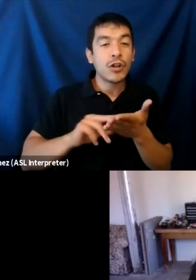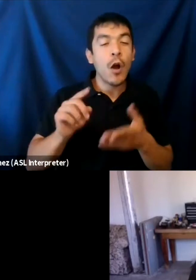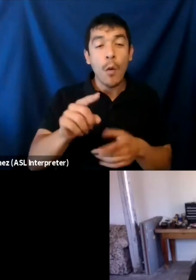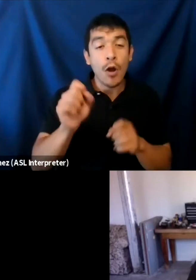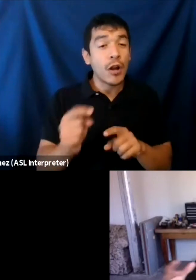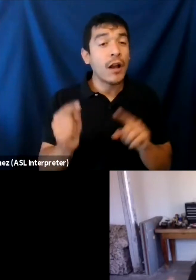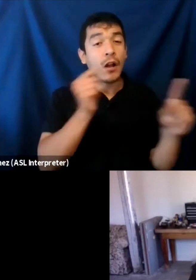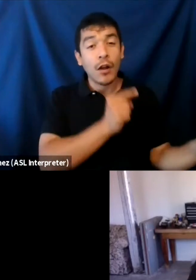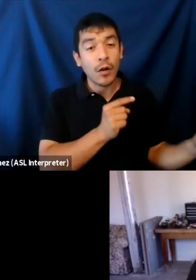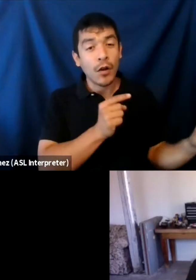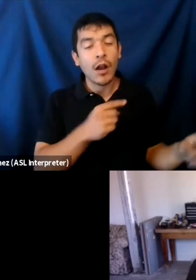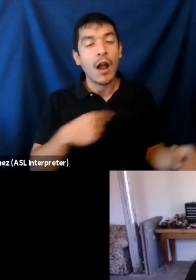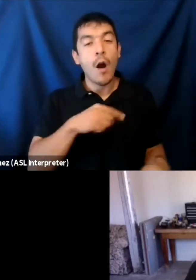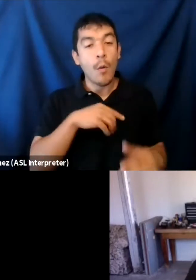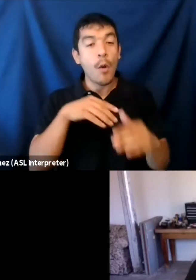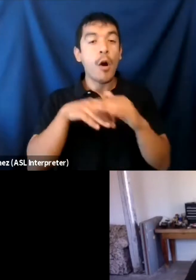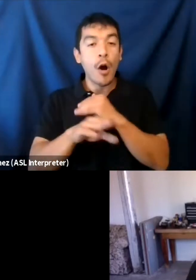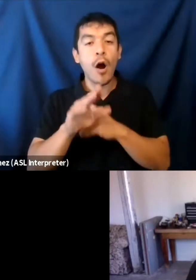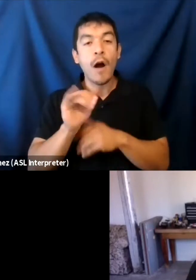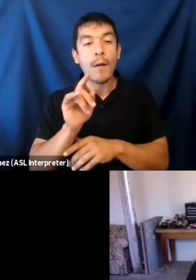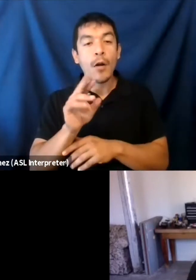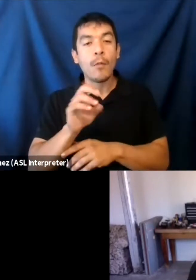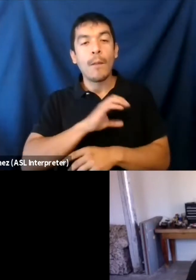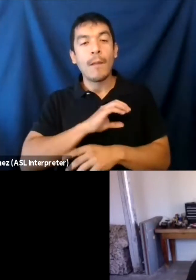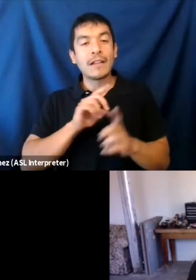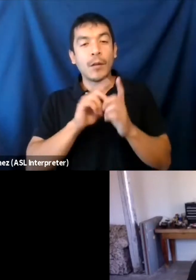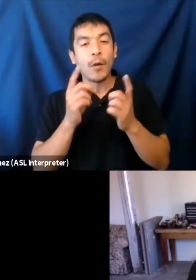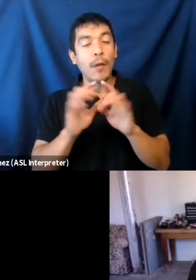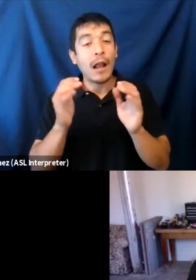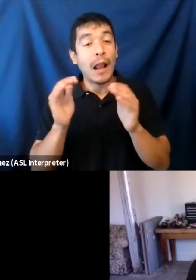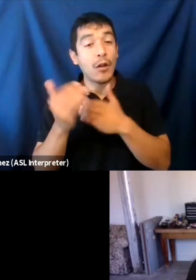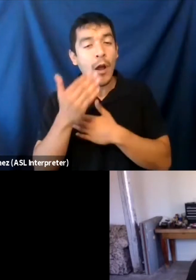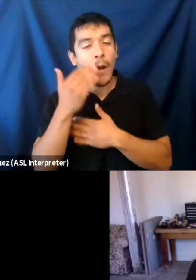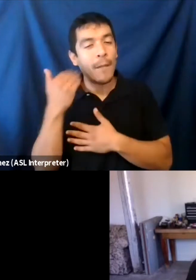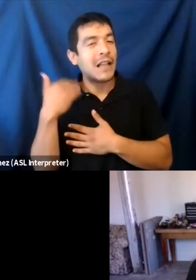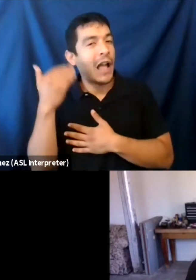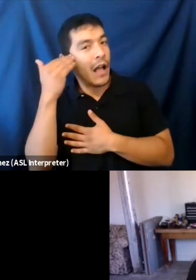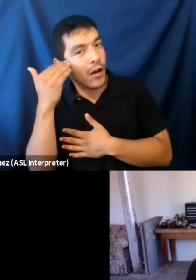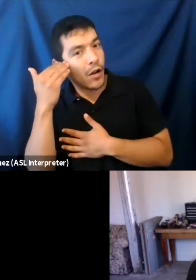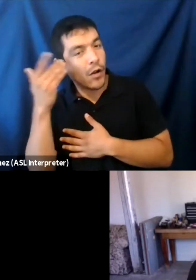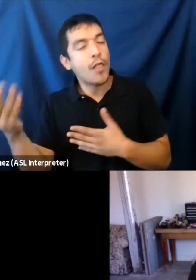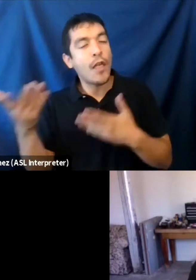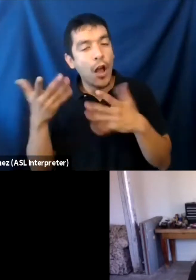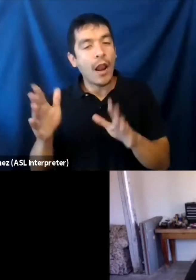and we got into the Baltimore Police Department classroom because I knew that they had let other journalists in